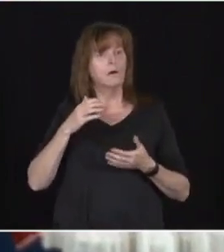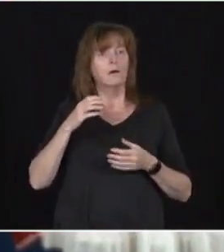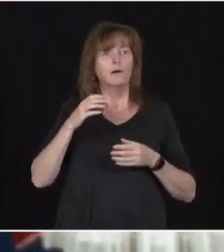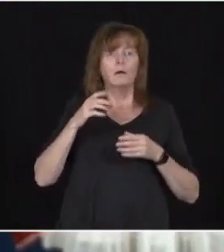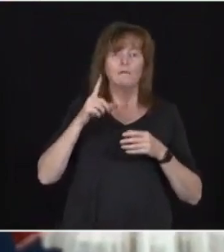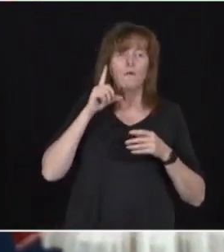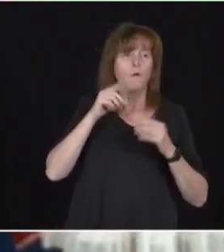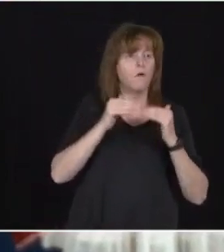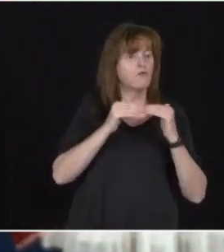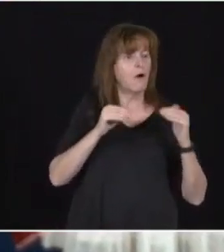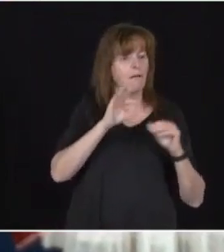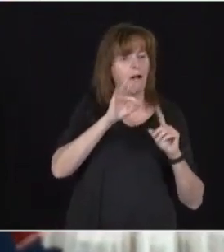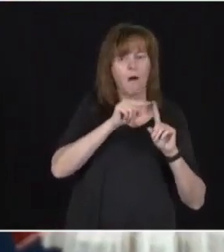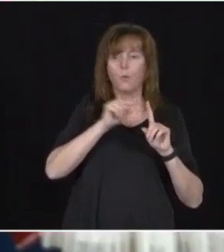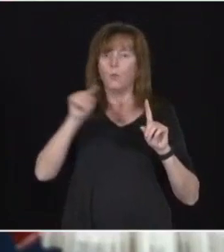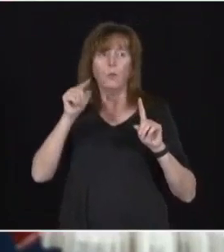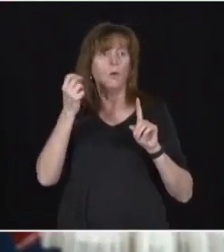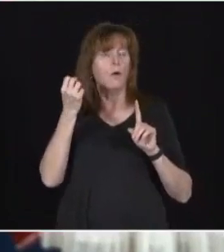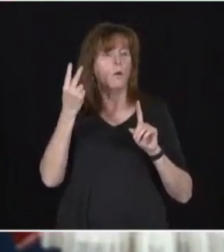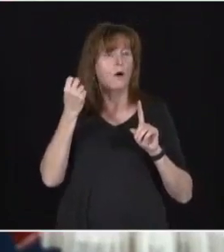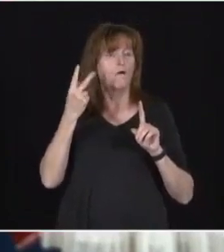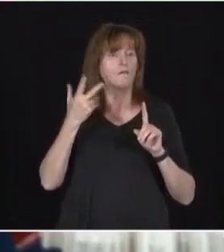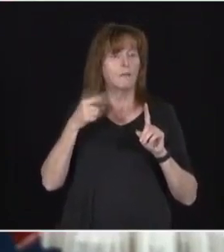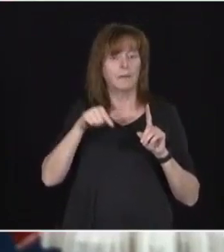from kids grade 9 to 12.